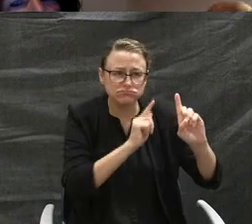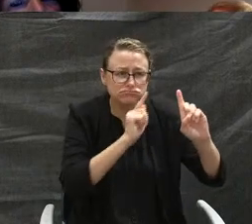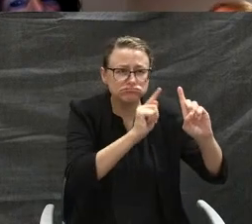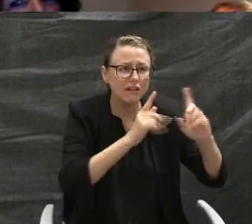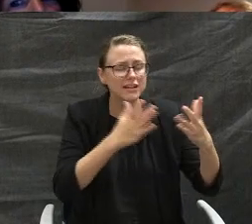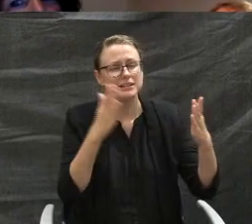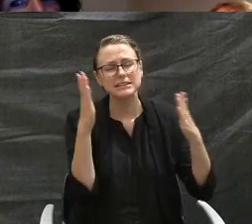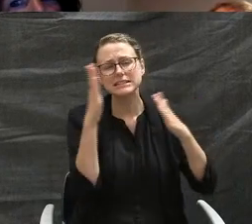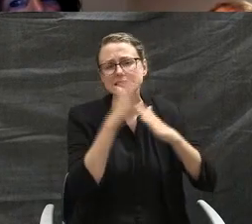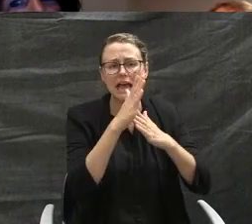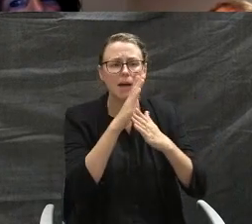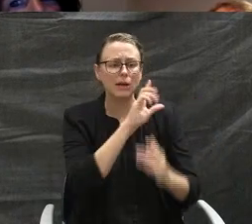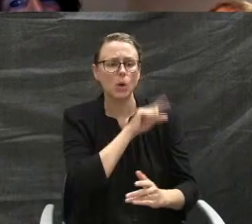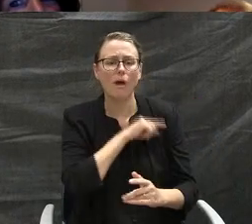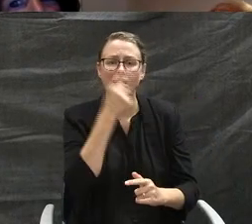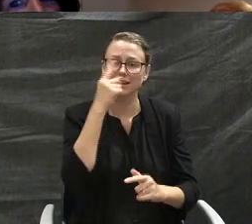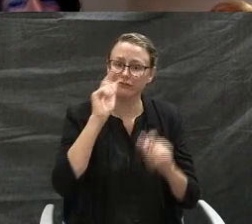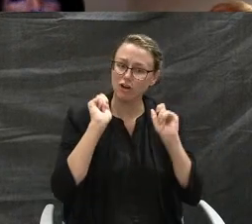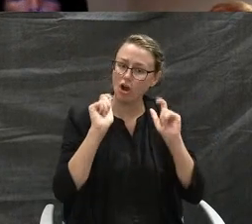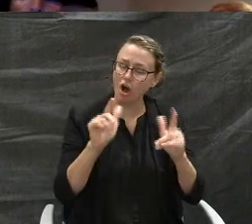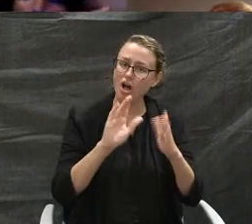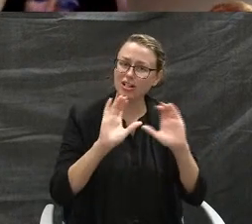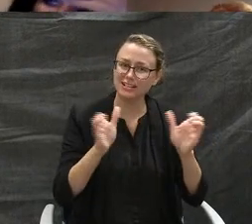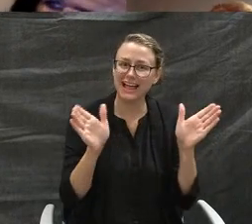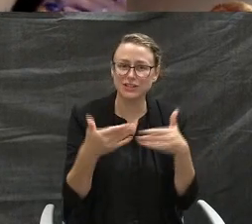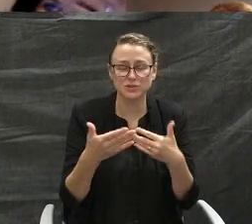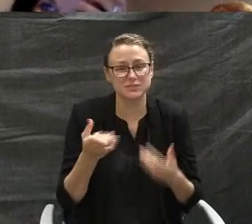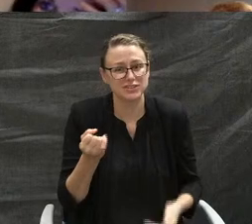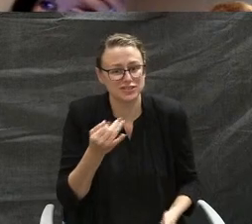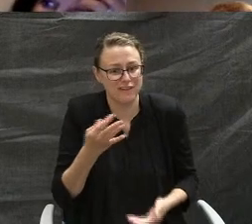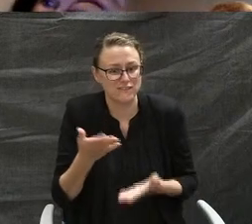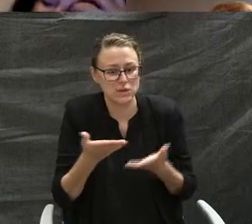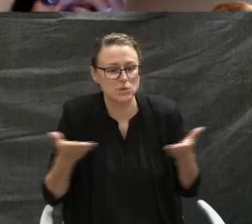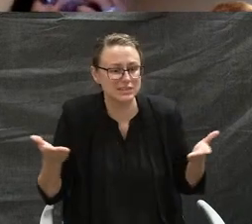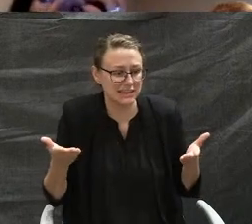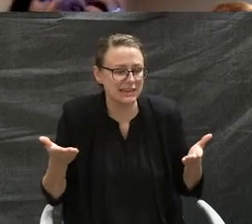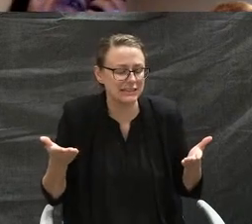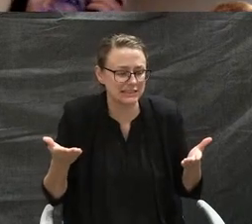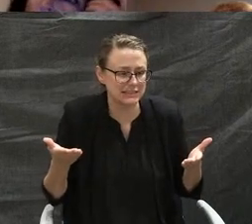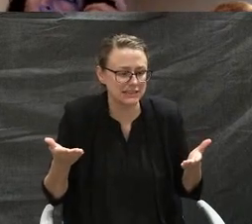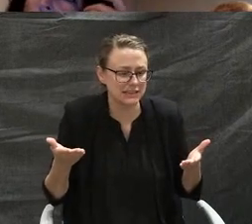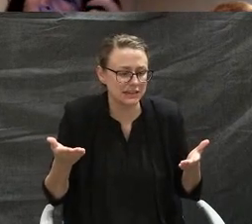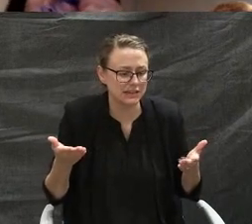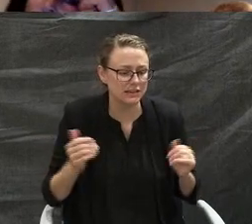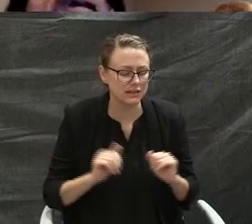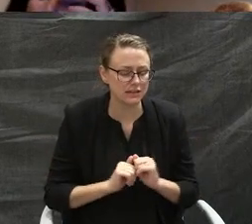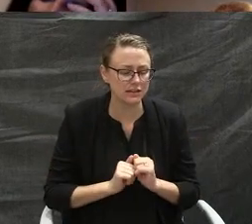mind, there is a couple of things we had to do. As we think about most vulnerable populations like